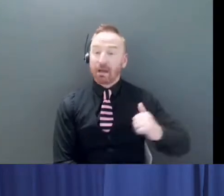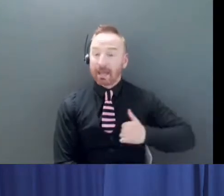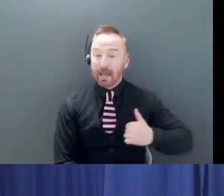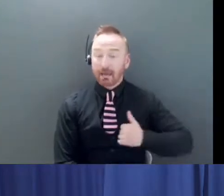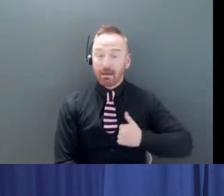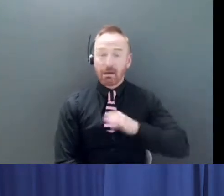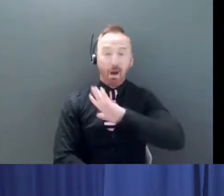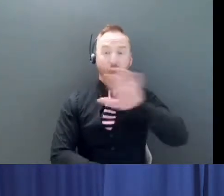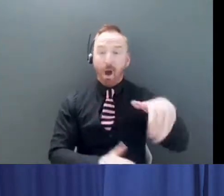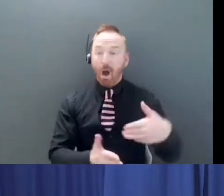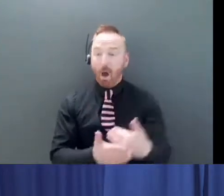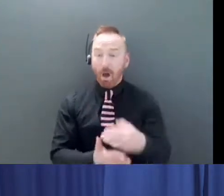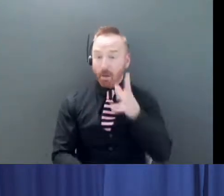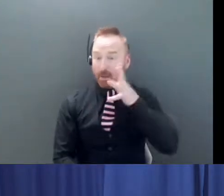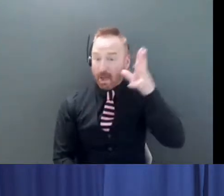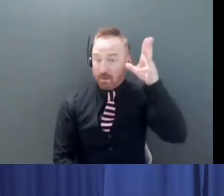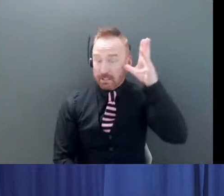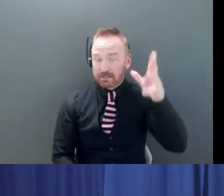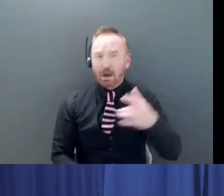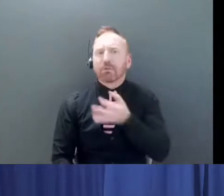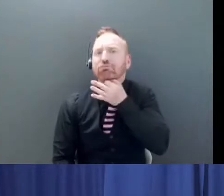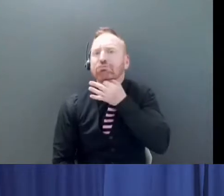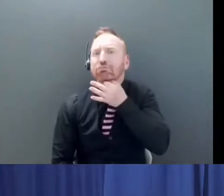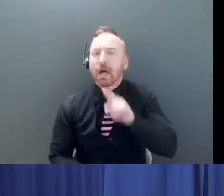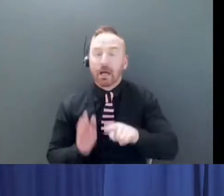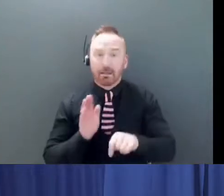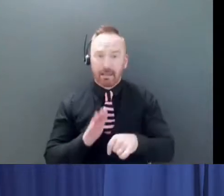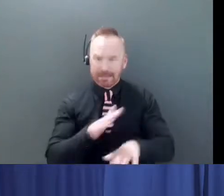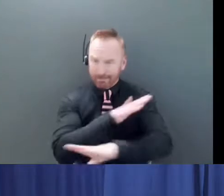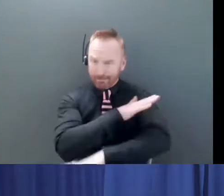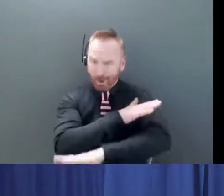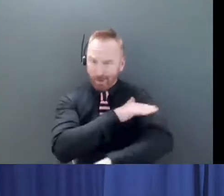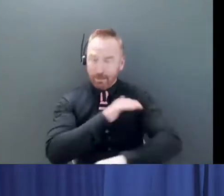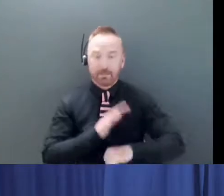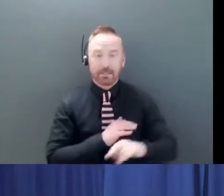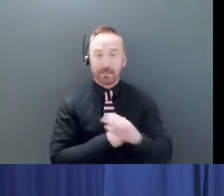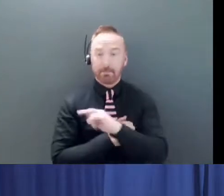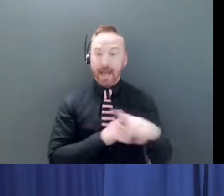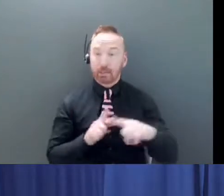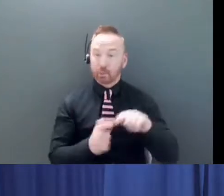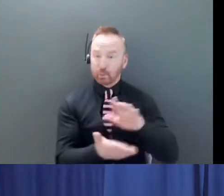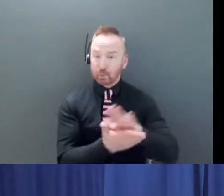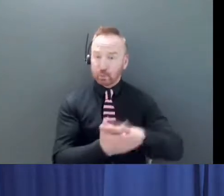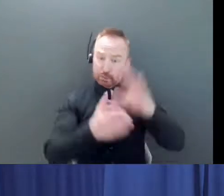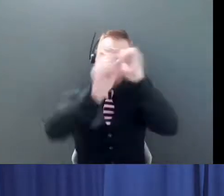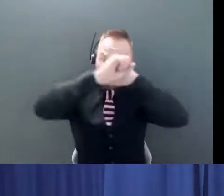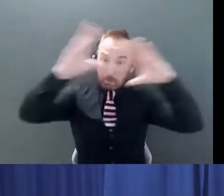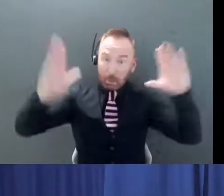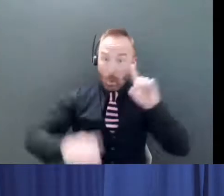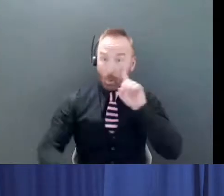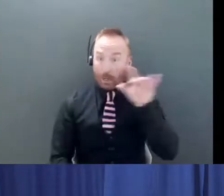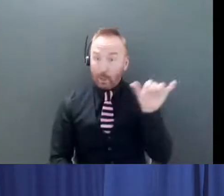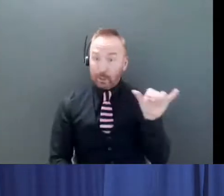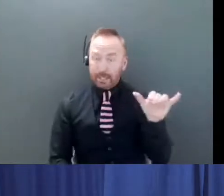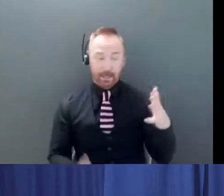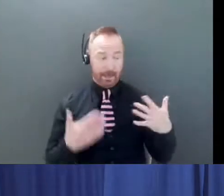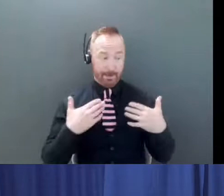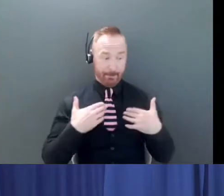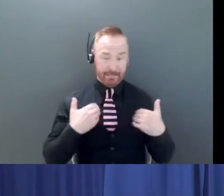outlineing clearly as she said that my office has through this pandemic closely collaborated